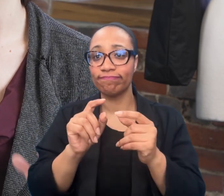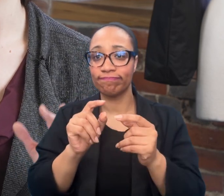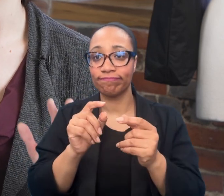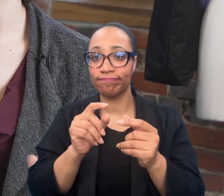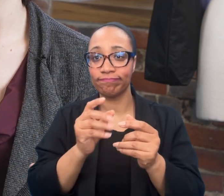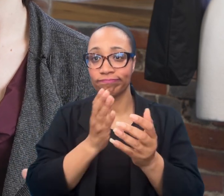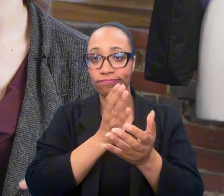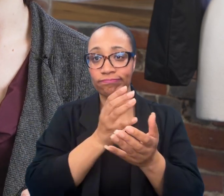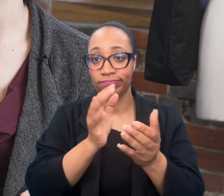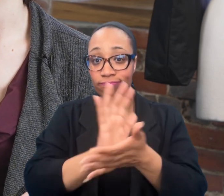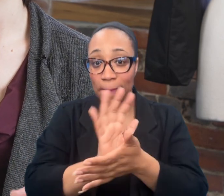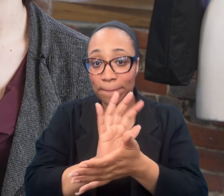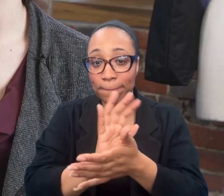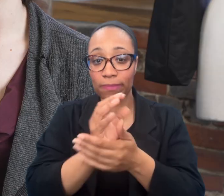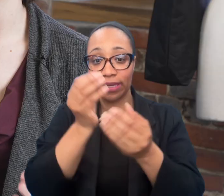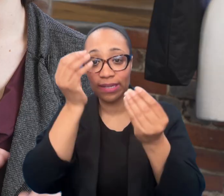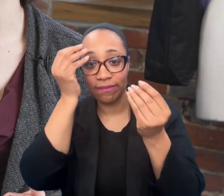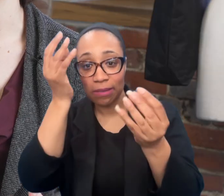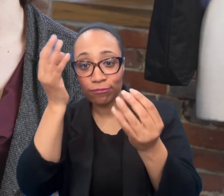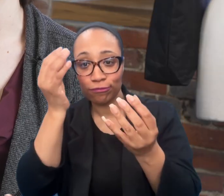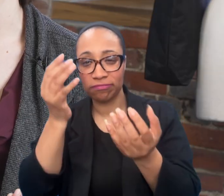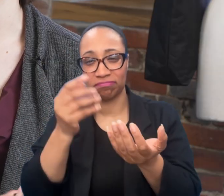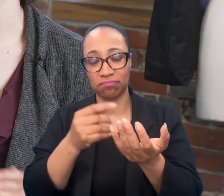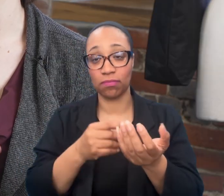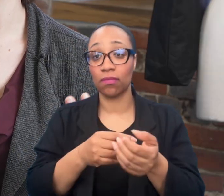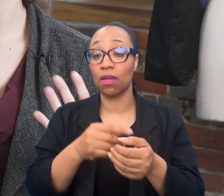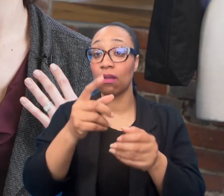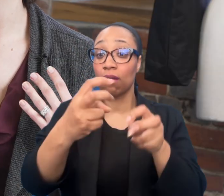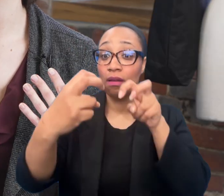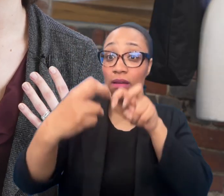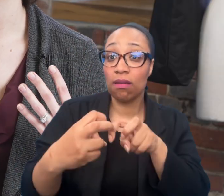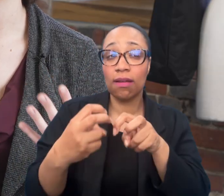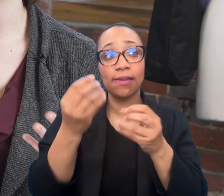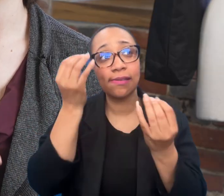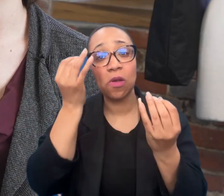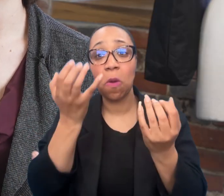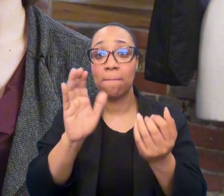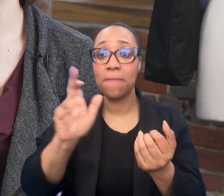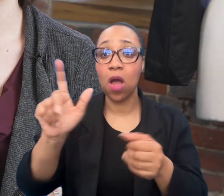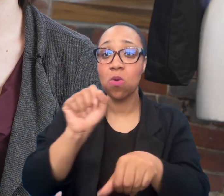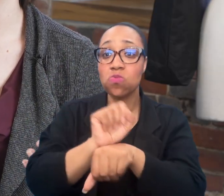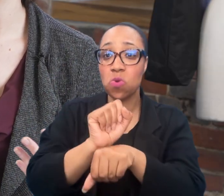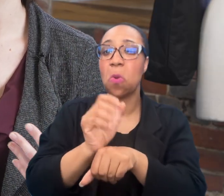so we have this series here but we also have other consults that are virtual through Zoom one-on-one